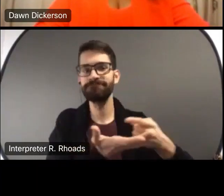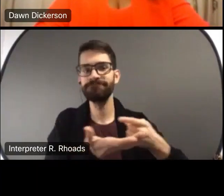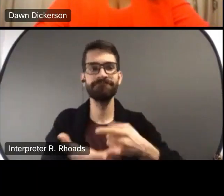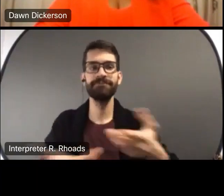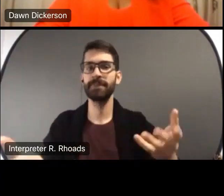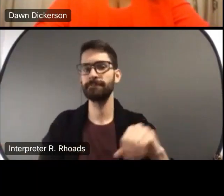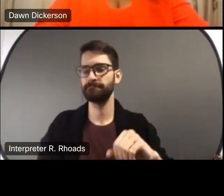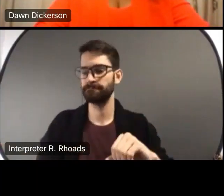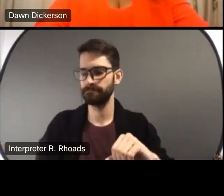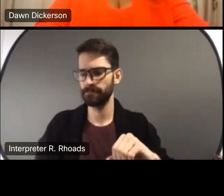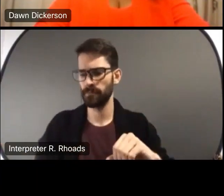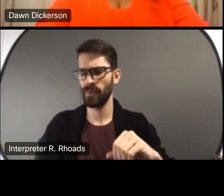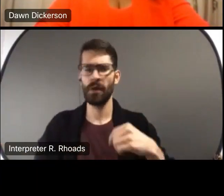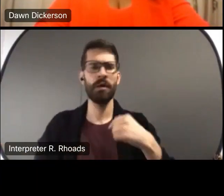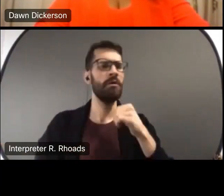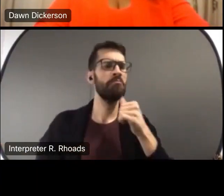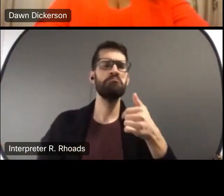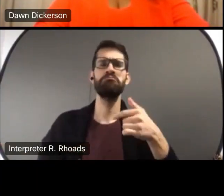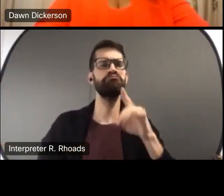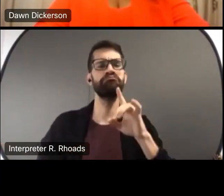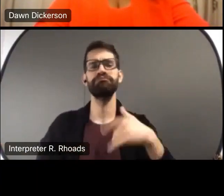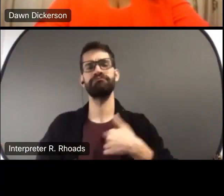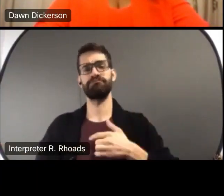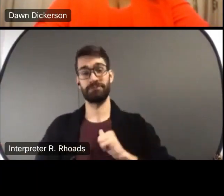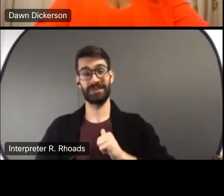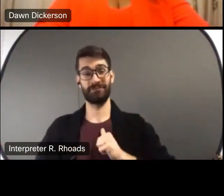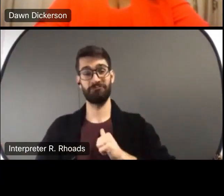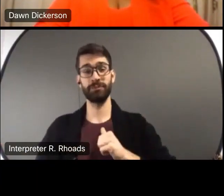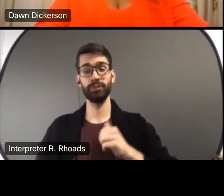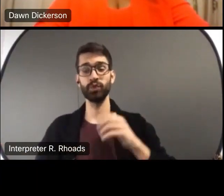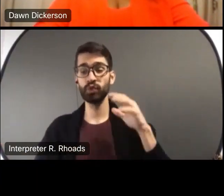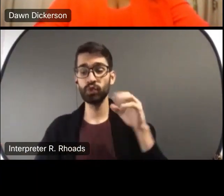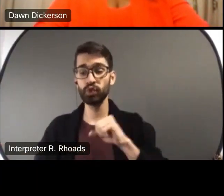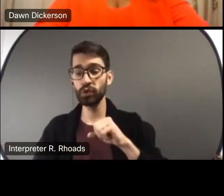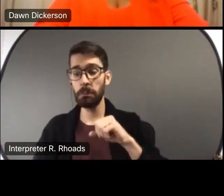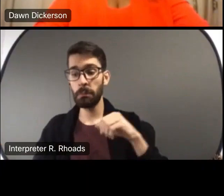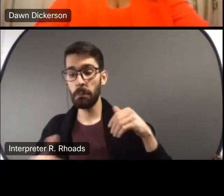How do I put this? I don't assume the PowerPoint will answer all of your questions, but